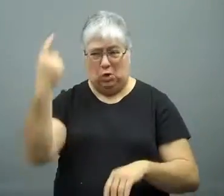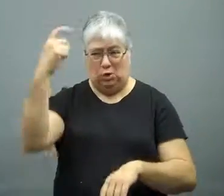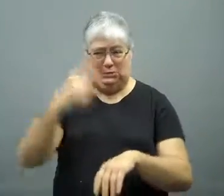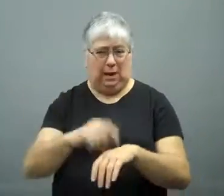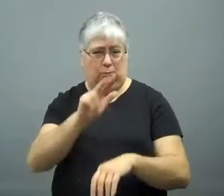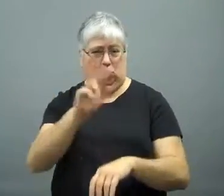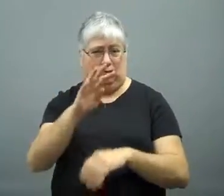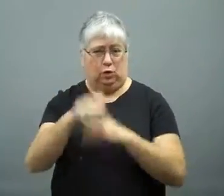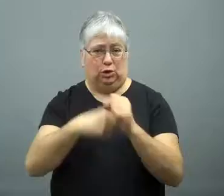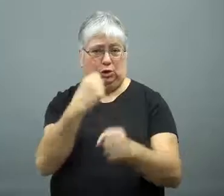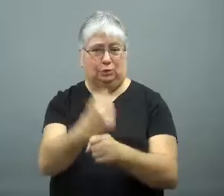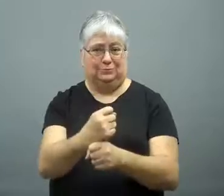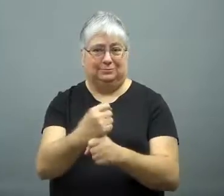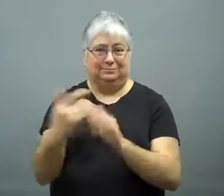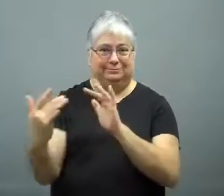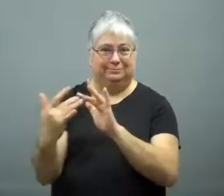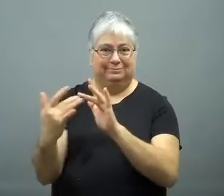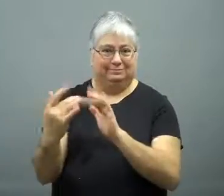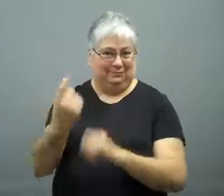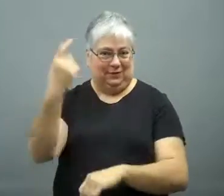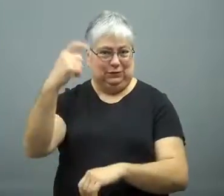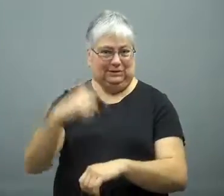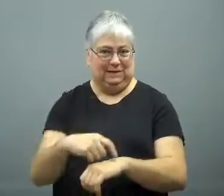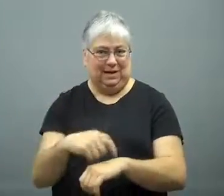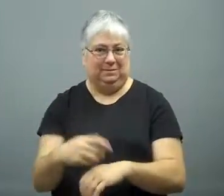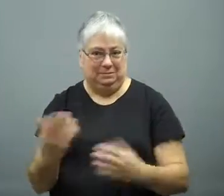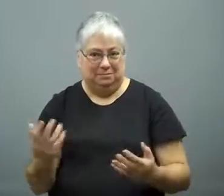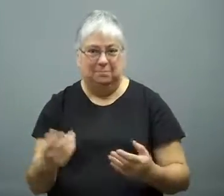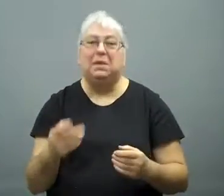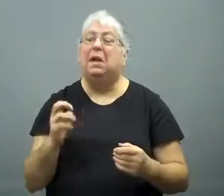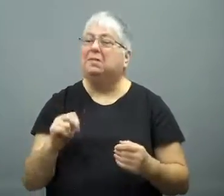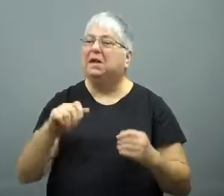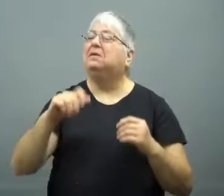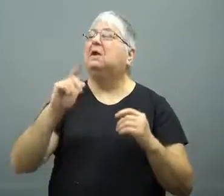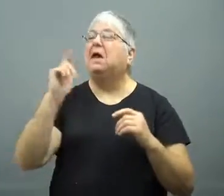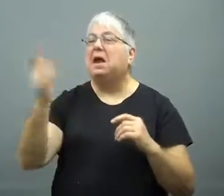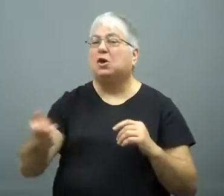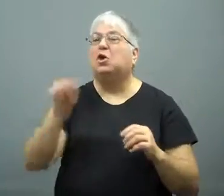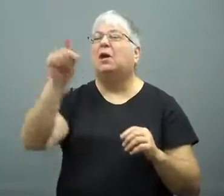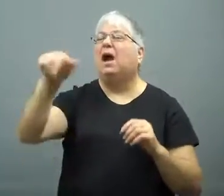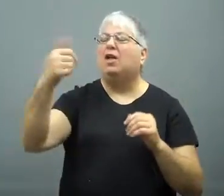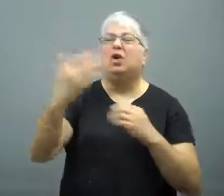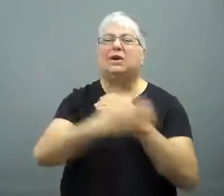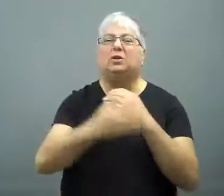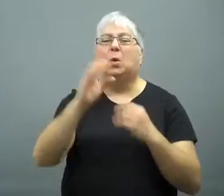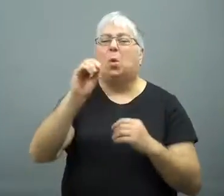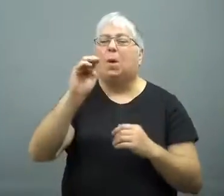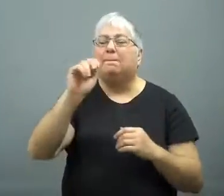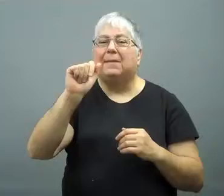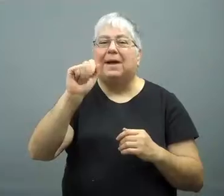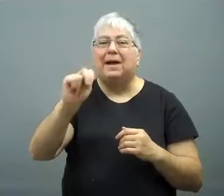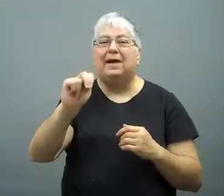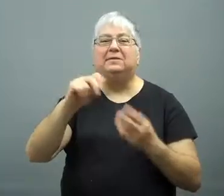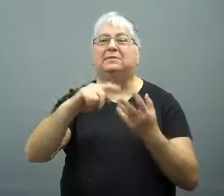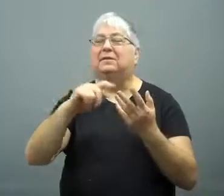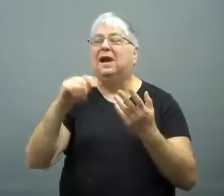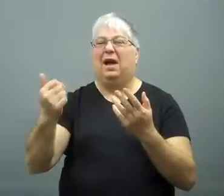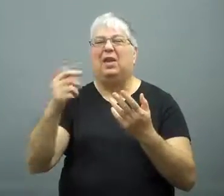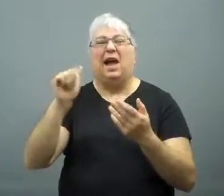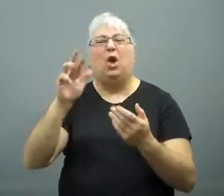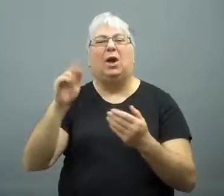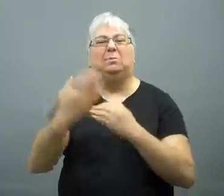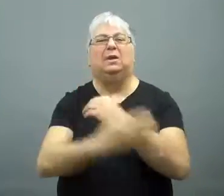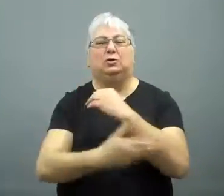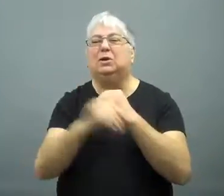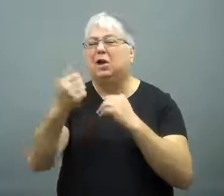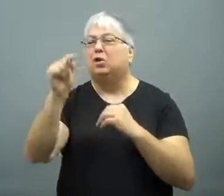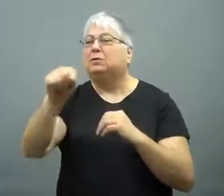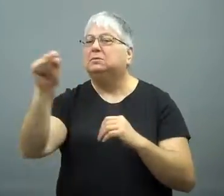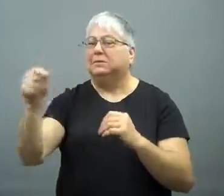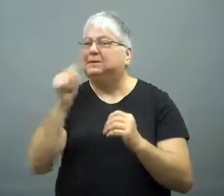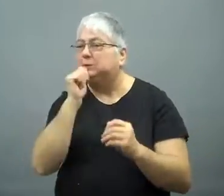That was the first communication between the two countries in 34 years.